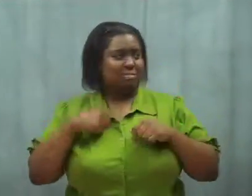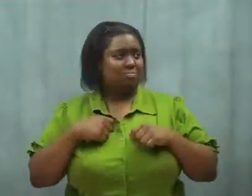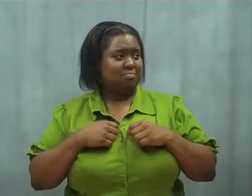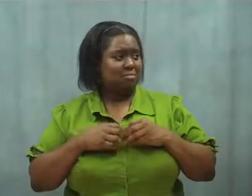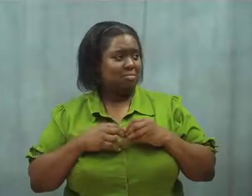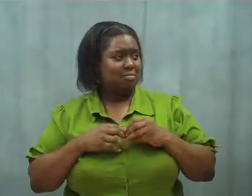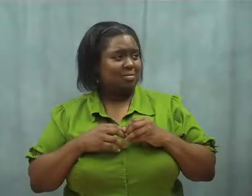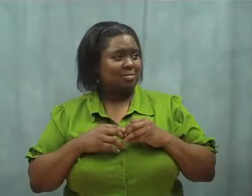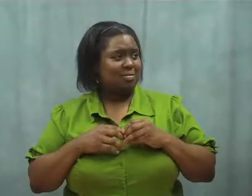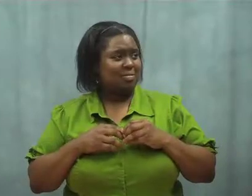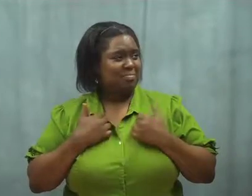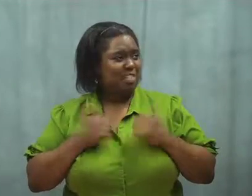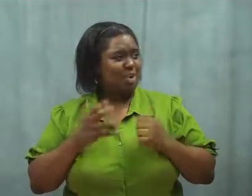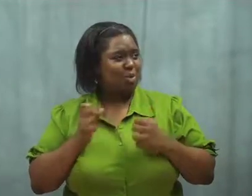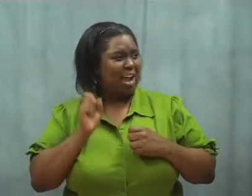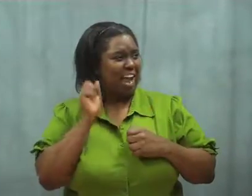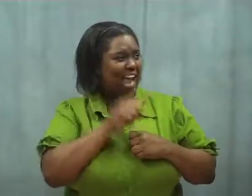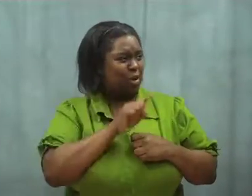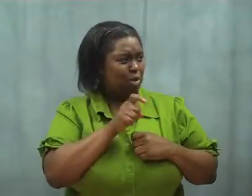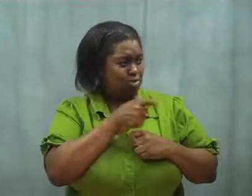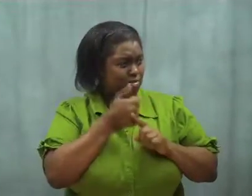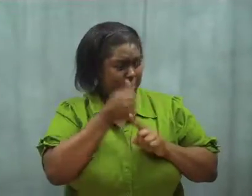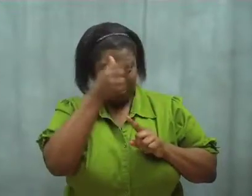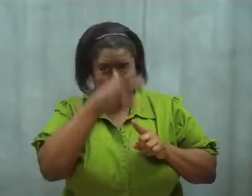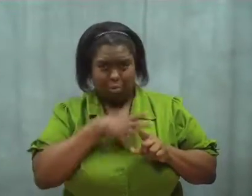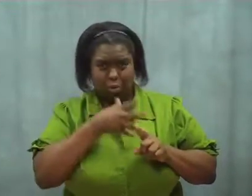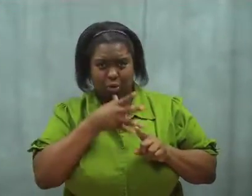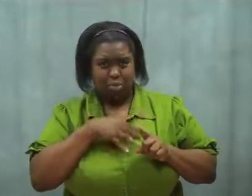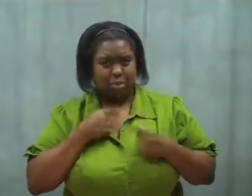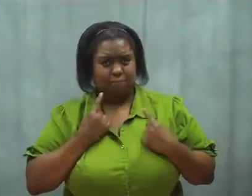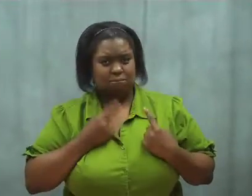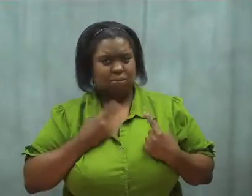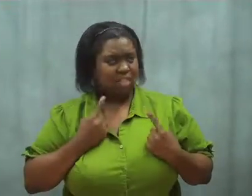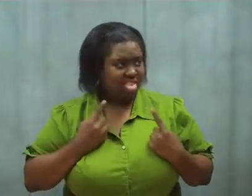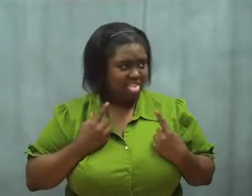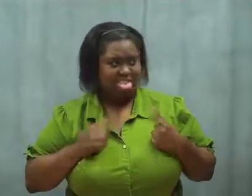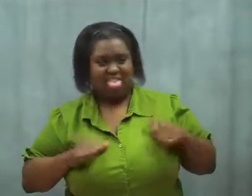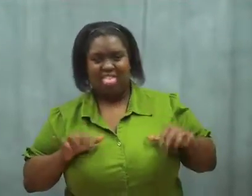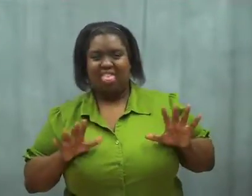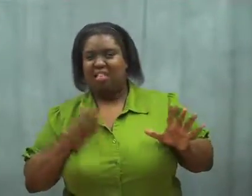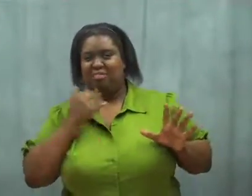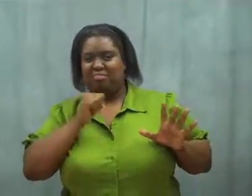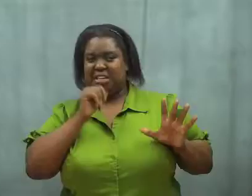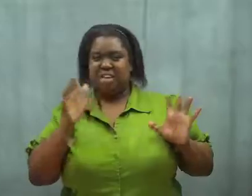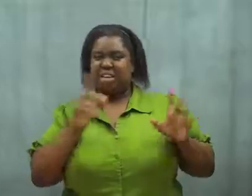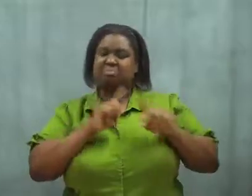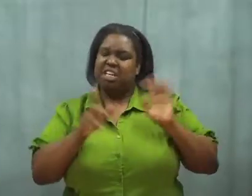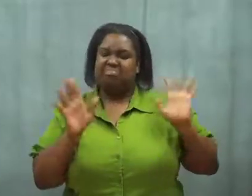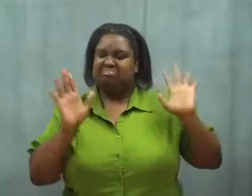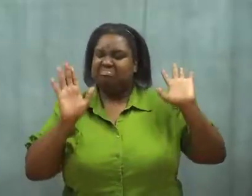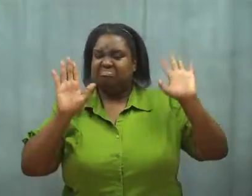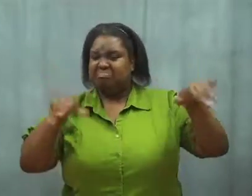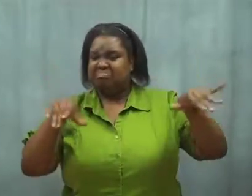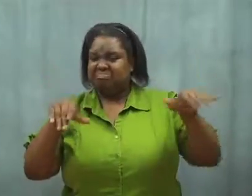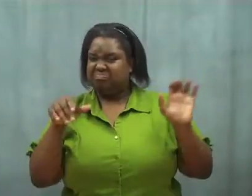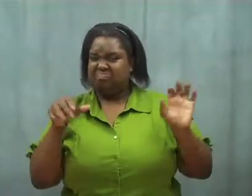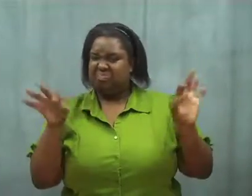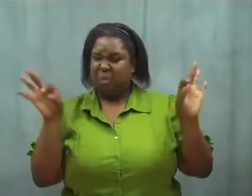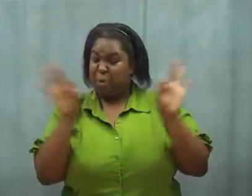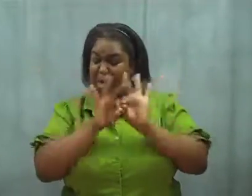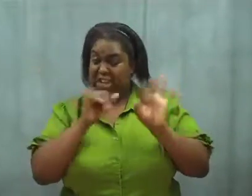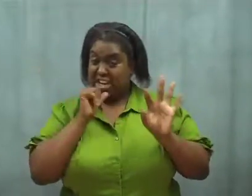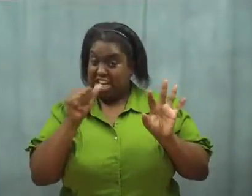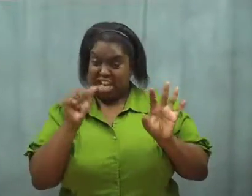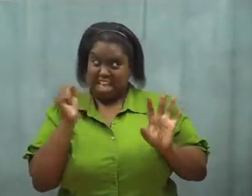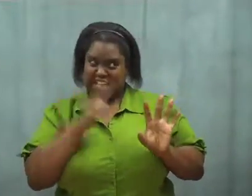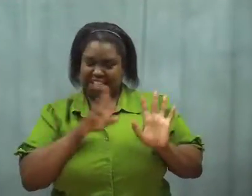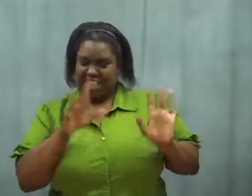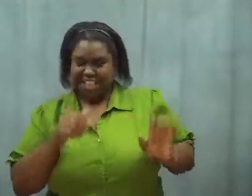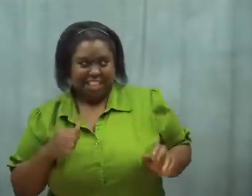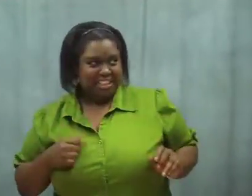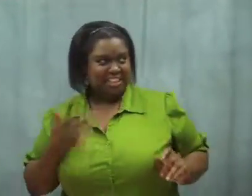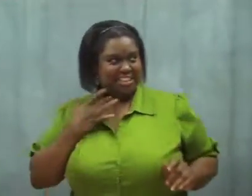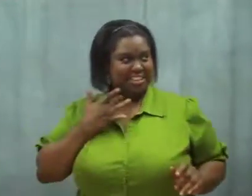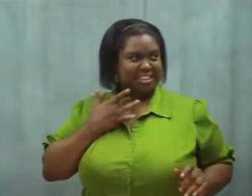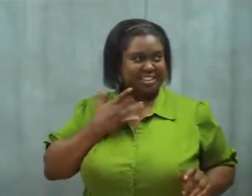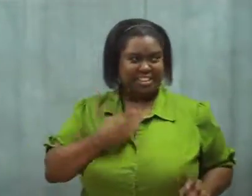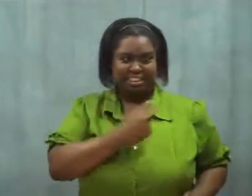I still wanted to ask this person, "Are you a man or a woman?"